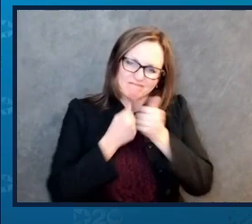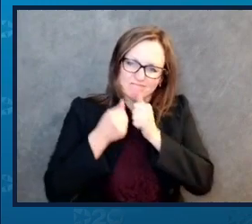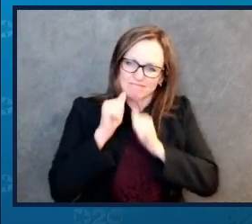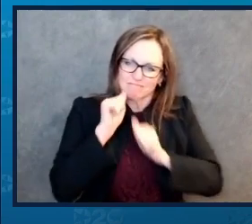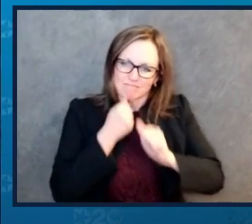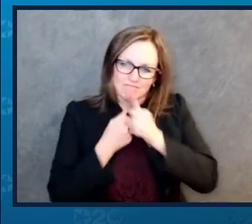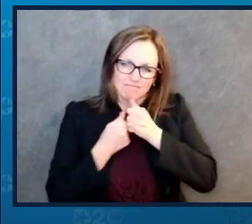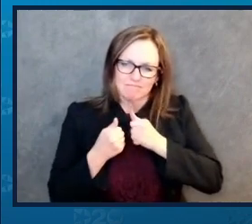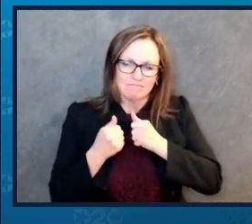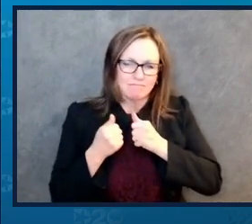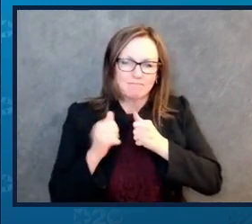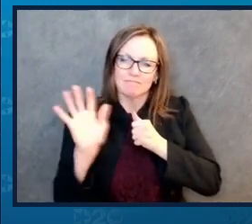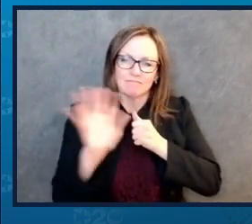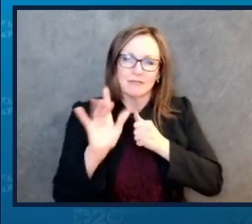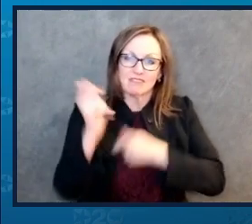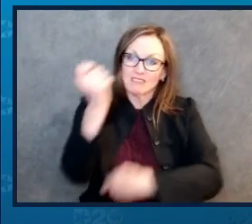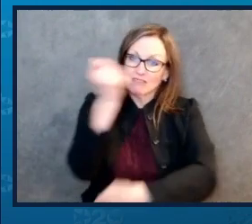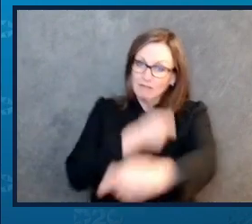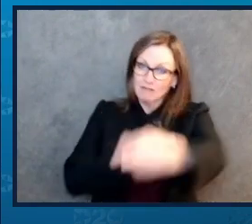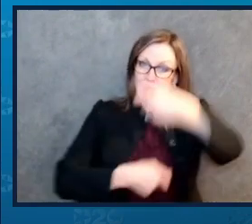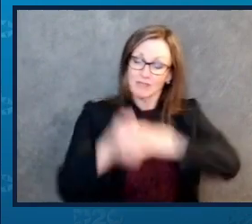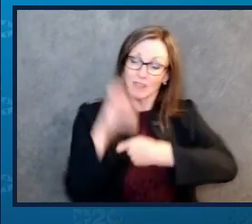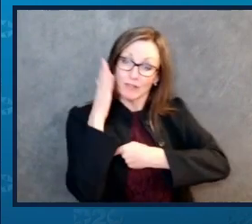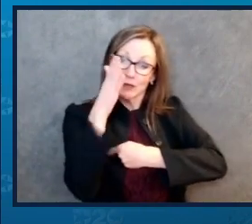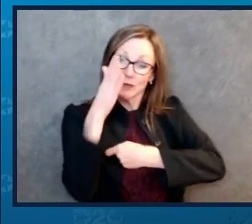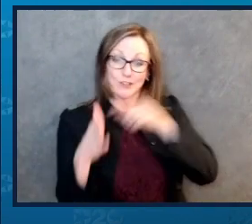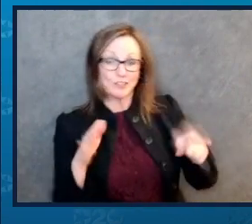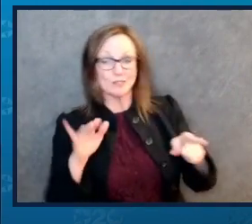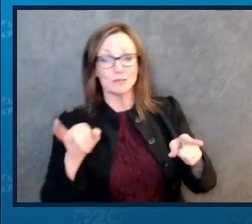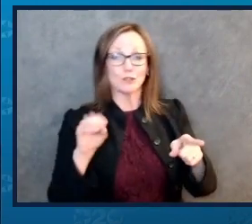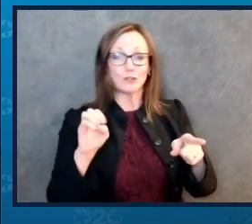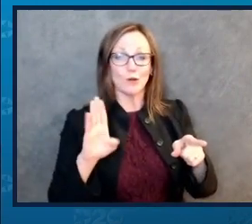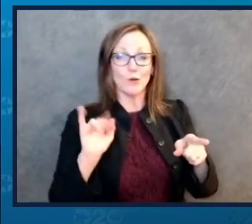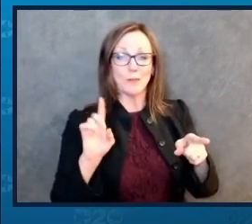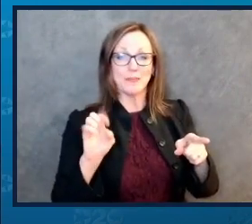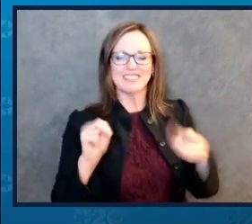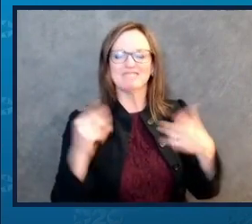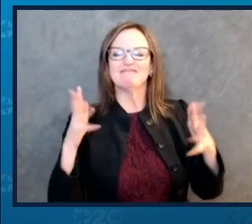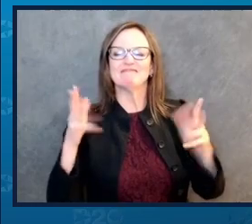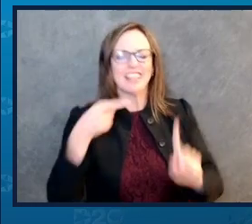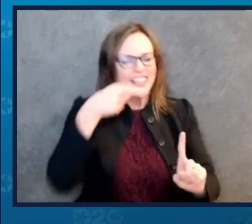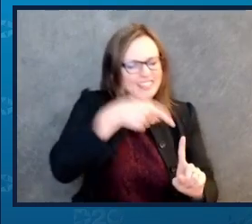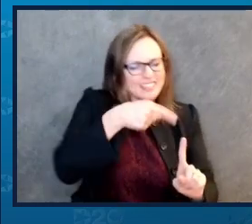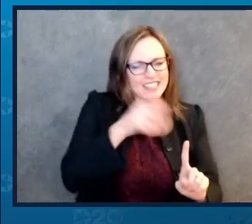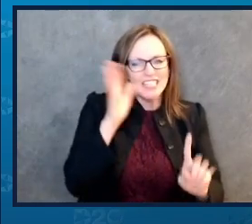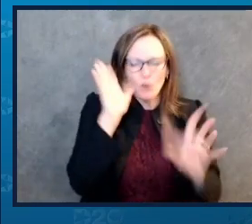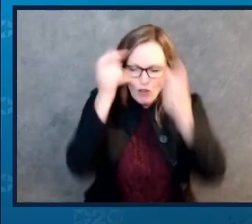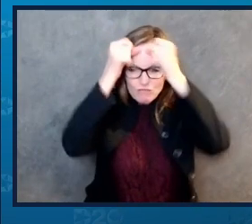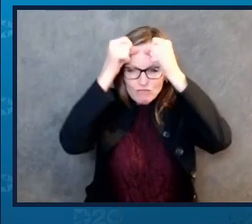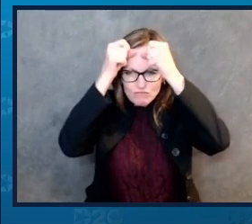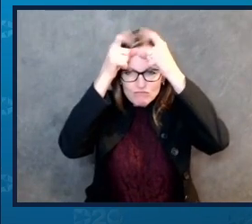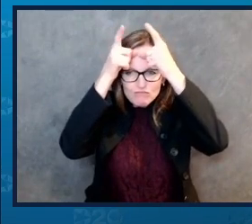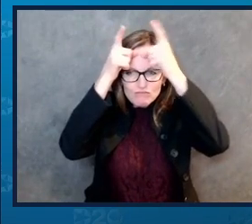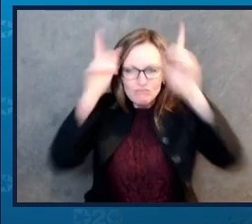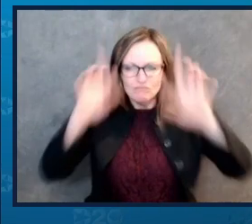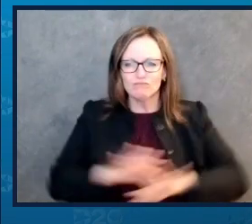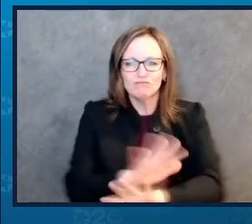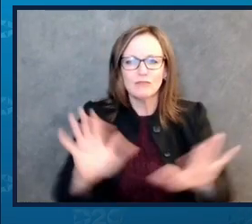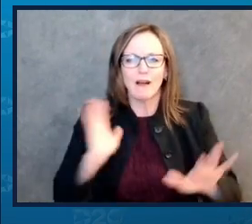SOMETHING THAT WE HAVE NOT HAD, JOE BIDEN HAS AM UNDERSTANDING OF WHAT THE AVERAGE AMERICAN IS EX PEERING.